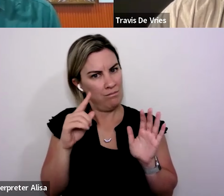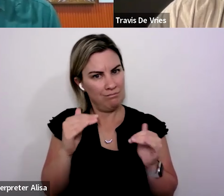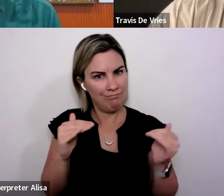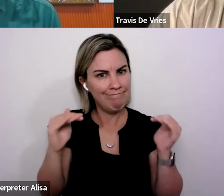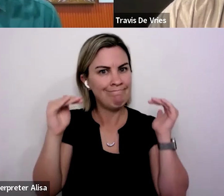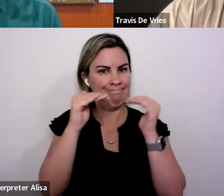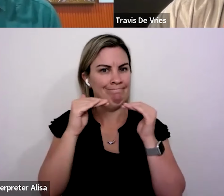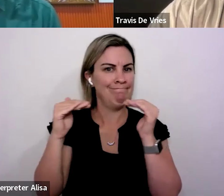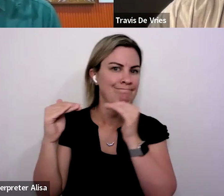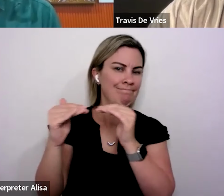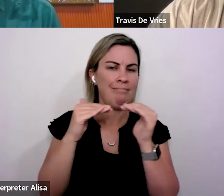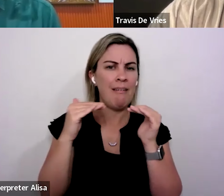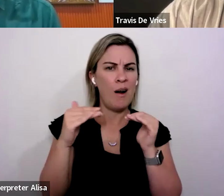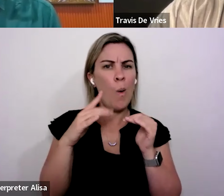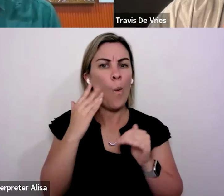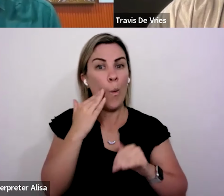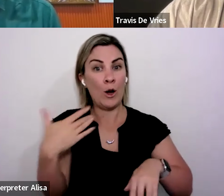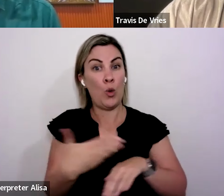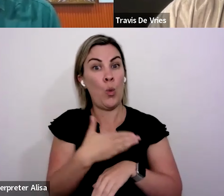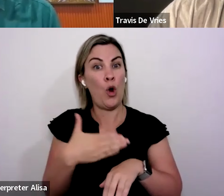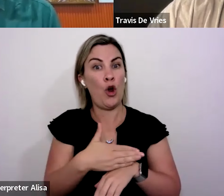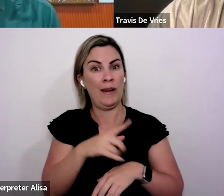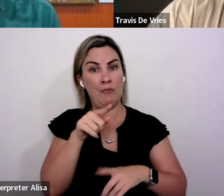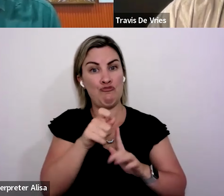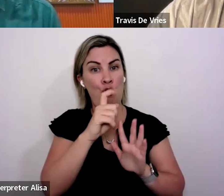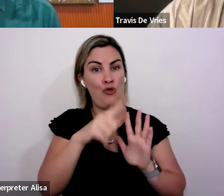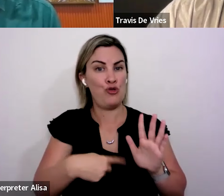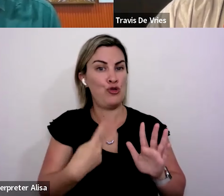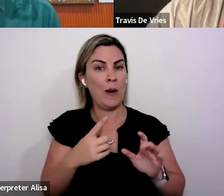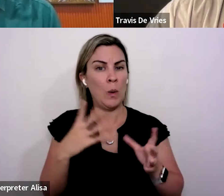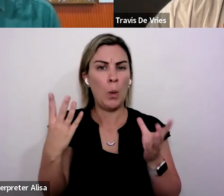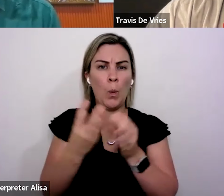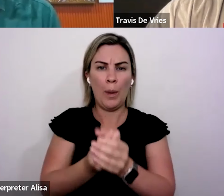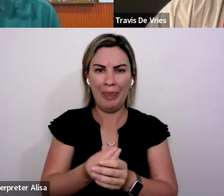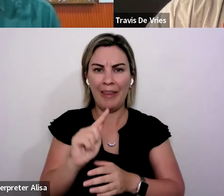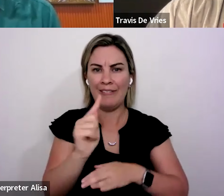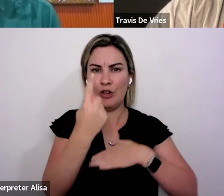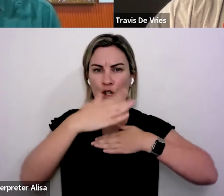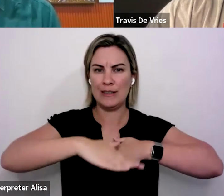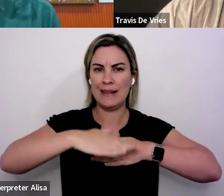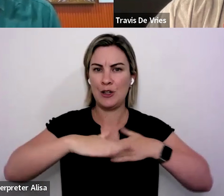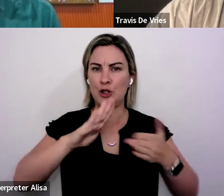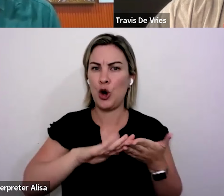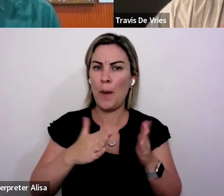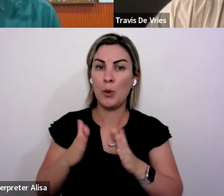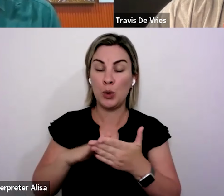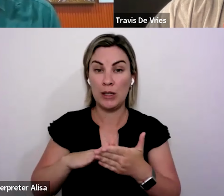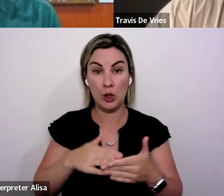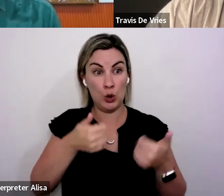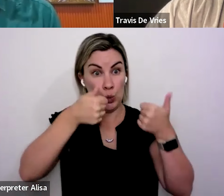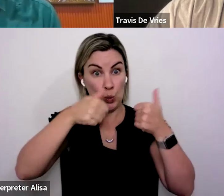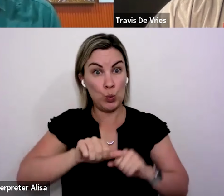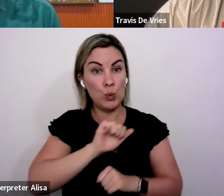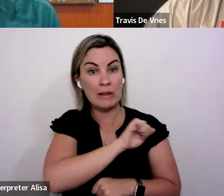projects with First Nations communities using First Nations intellectual cultural property,